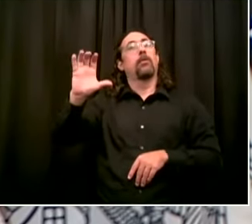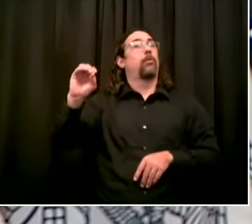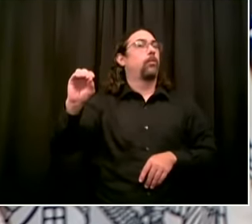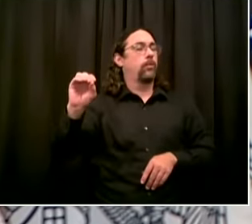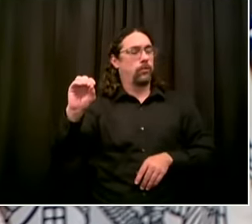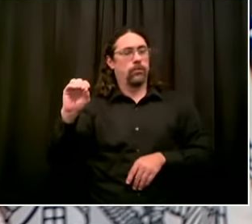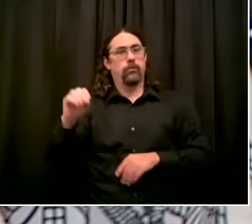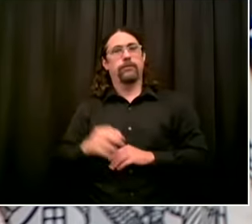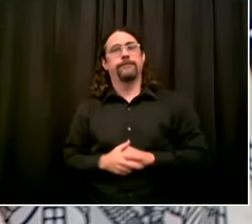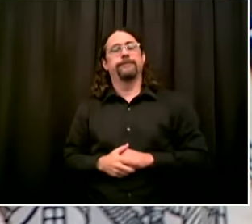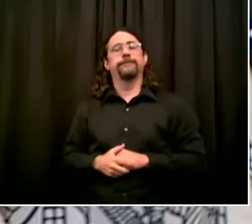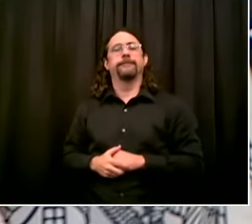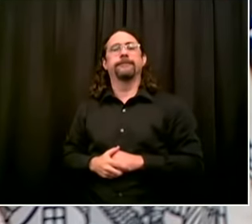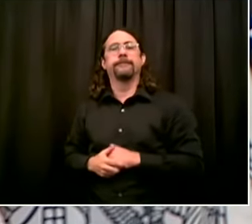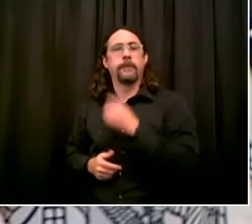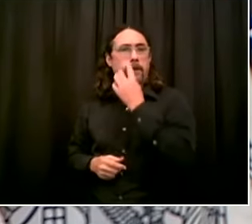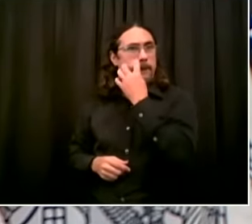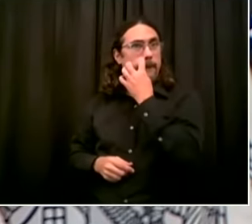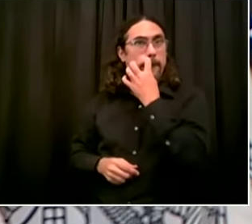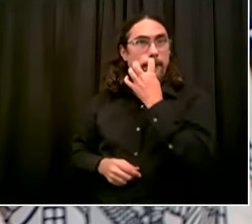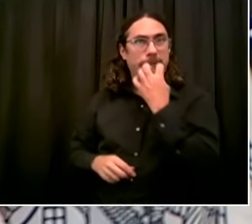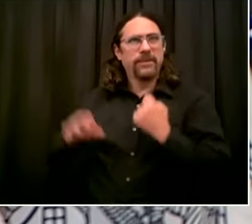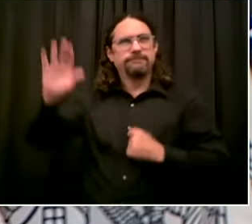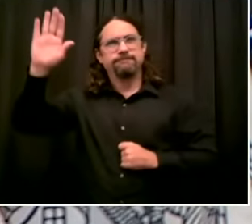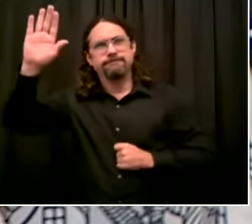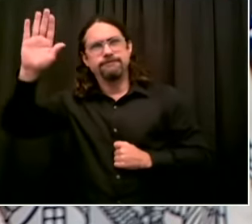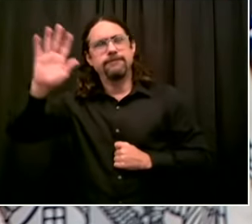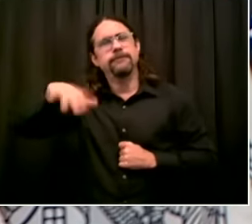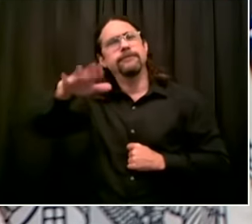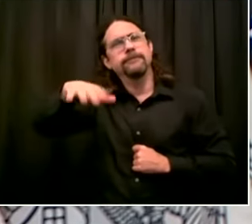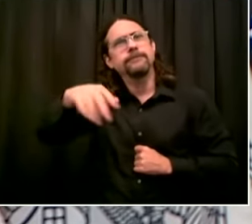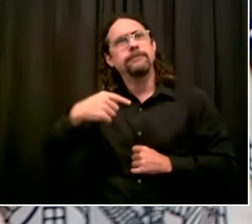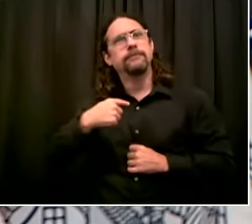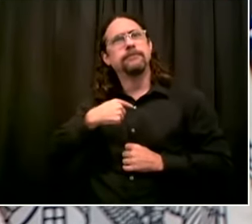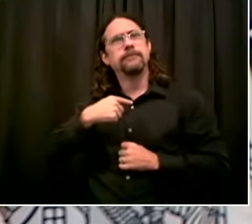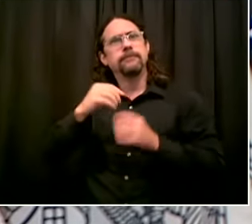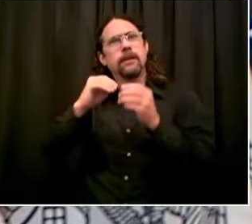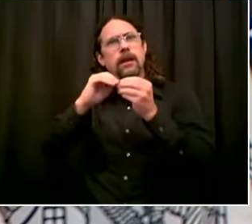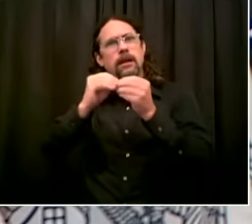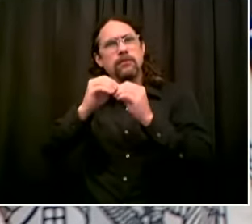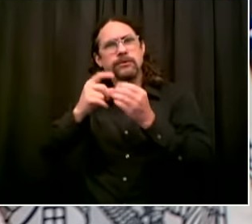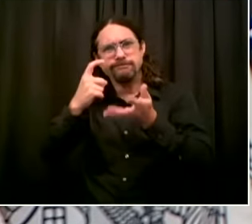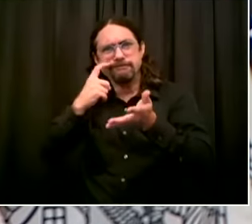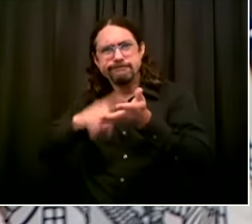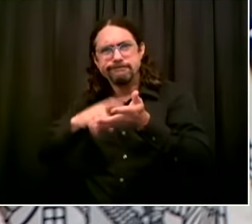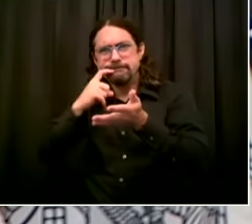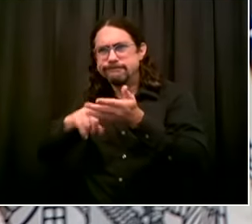MAYOR MENTIONED, TO INSURING THAT WECONTINUE TO RAMP UP OUR OUTREACH AND ENGAGEMENT TO